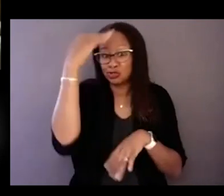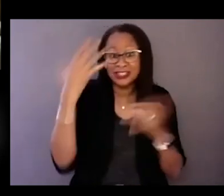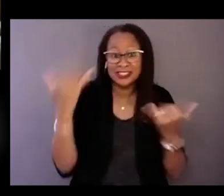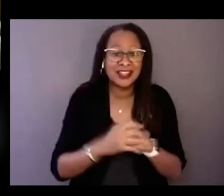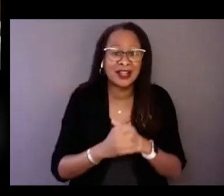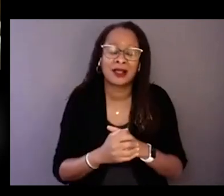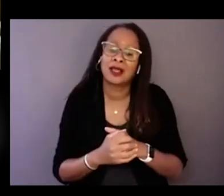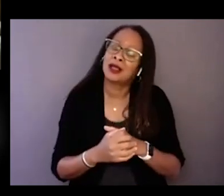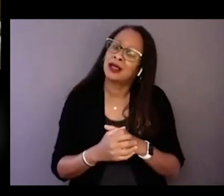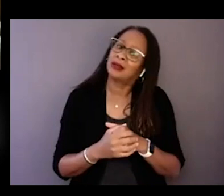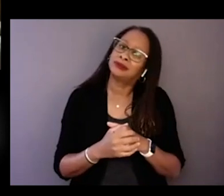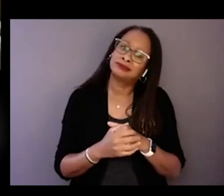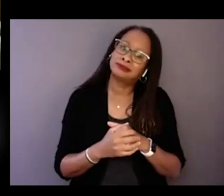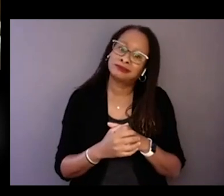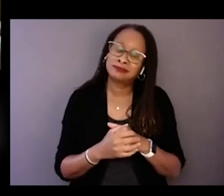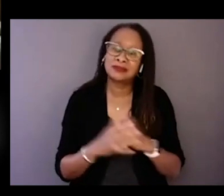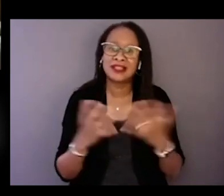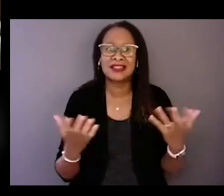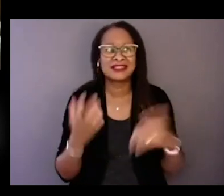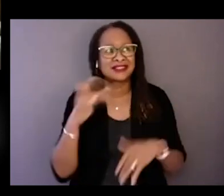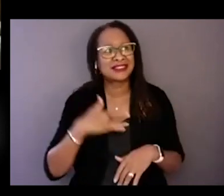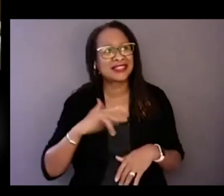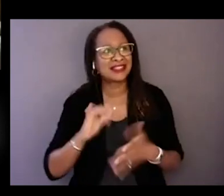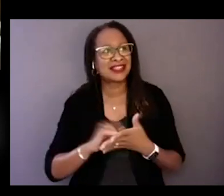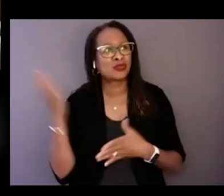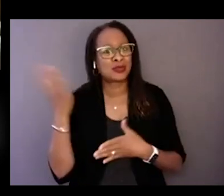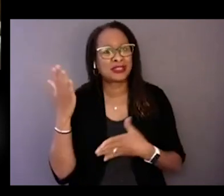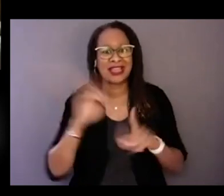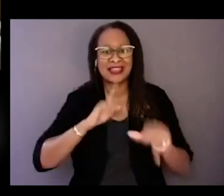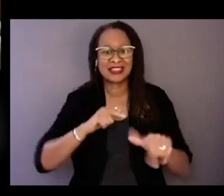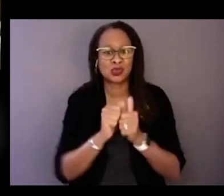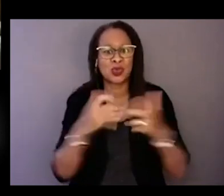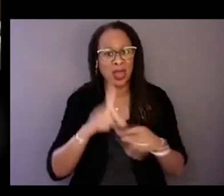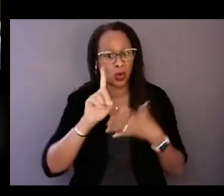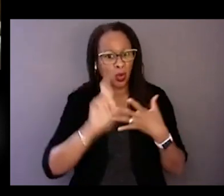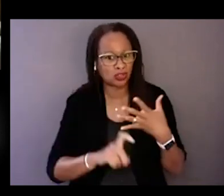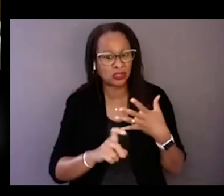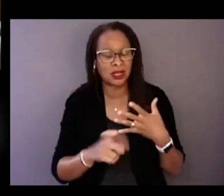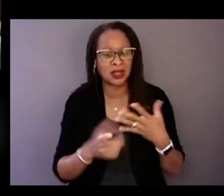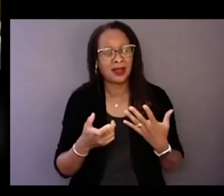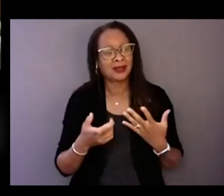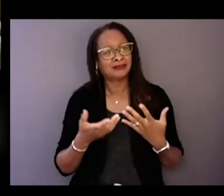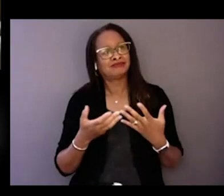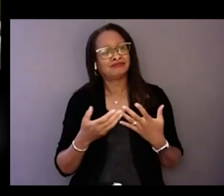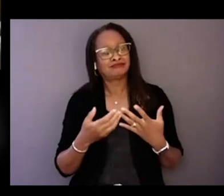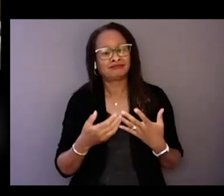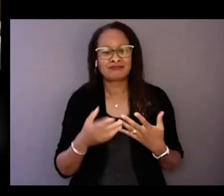that these questions and answers were presented without questioning or degree of consciousness